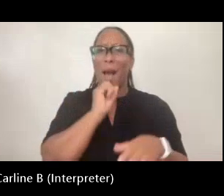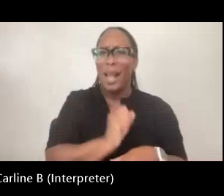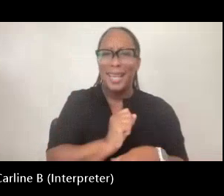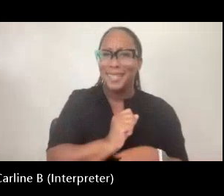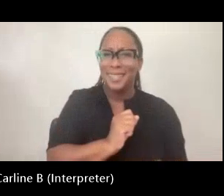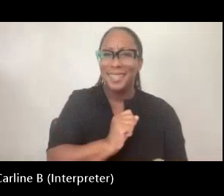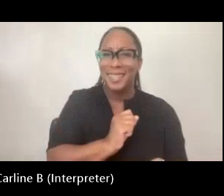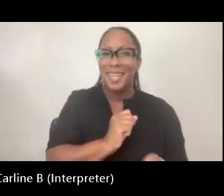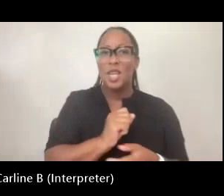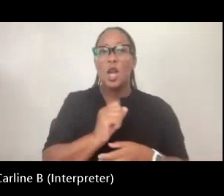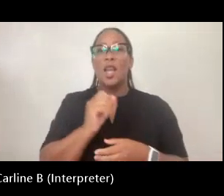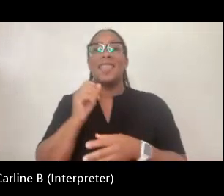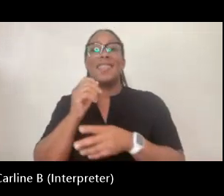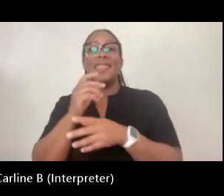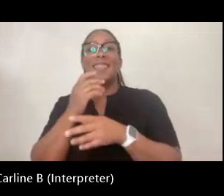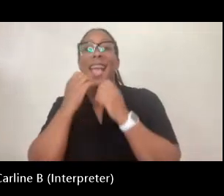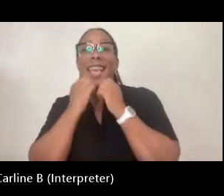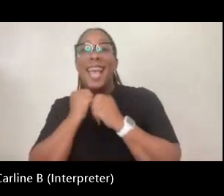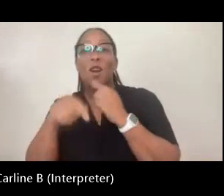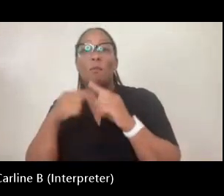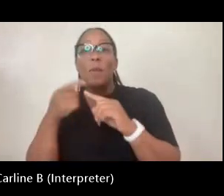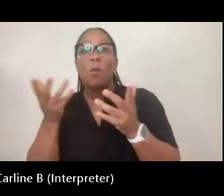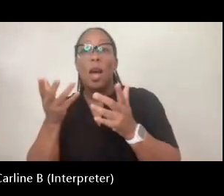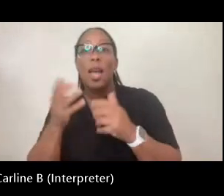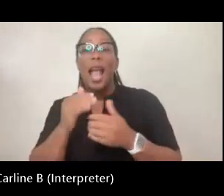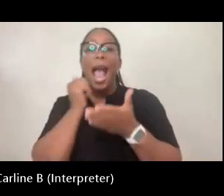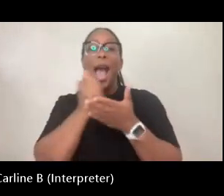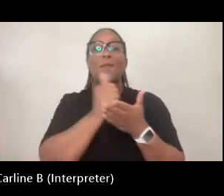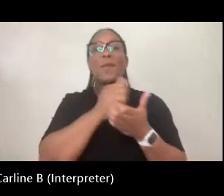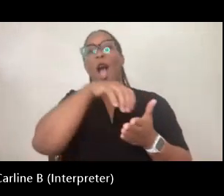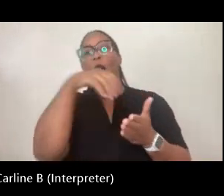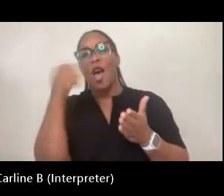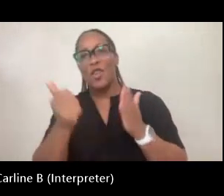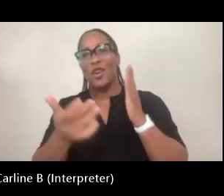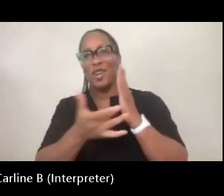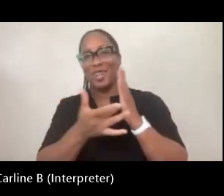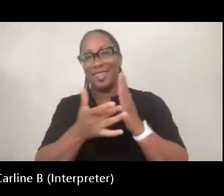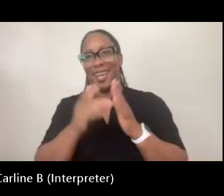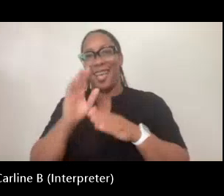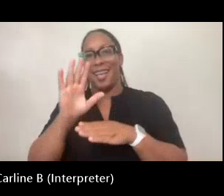They care about their goal is helping other tech ventures design.